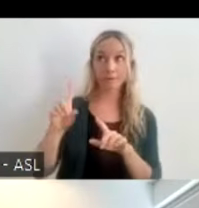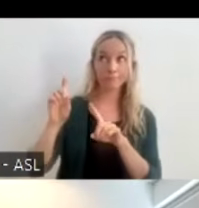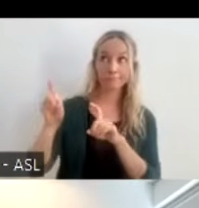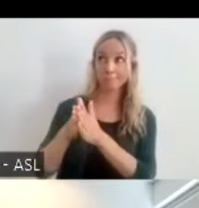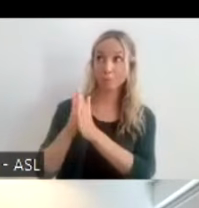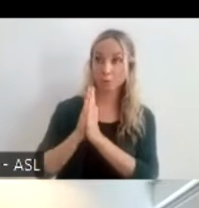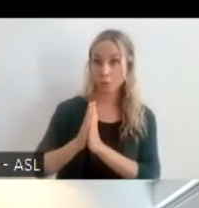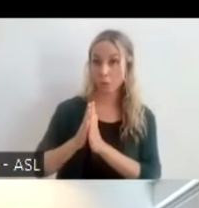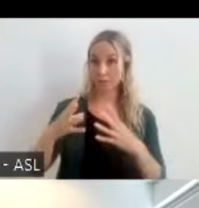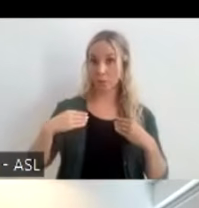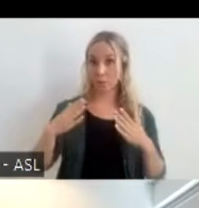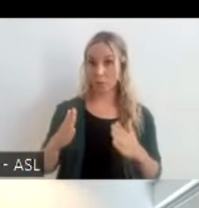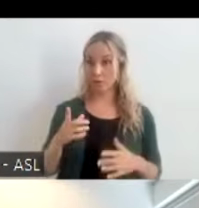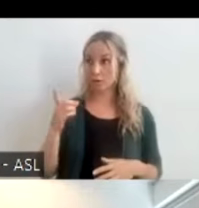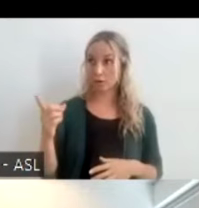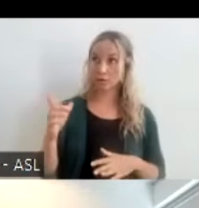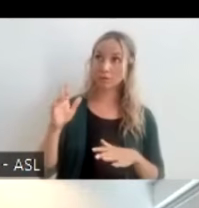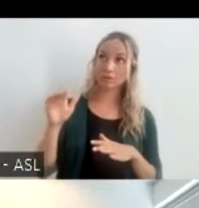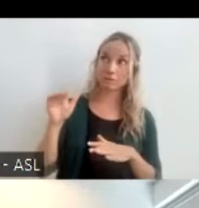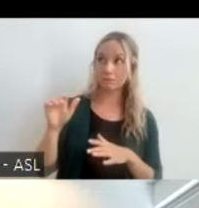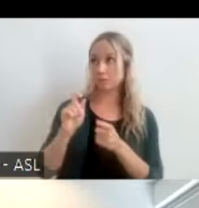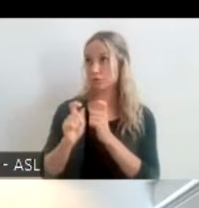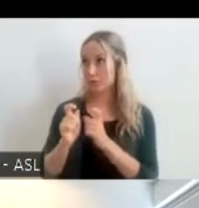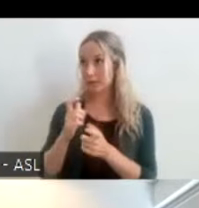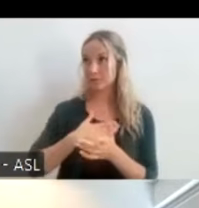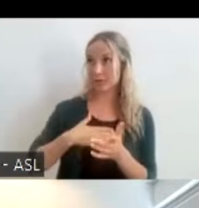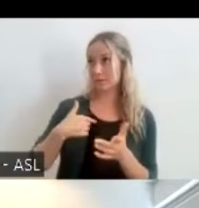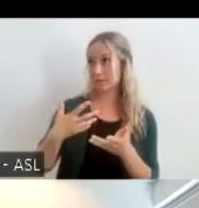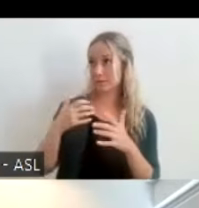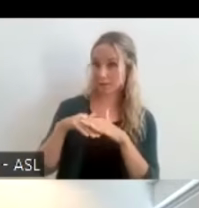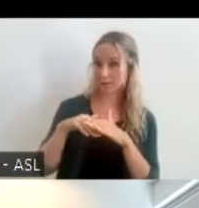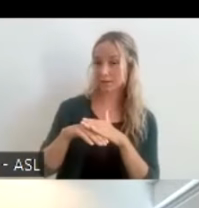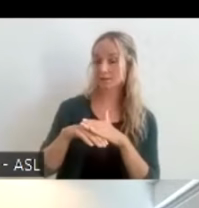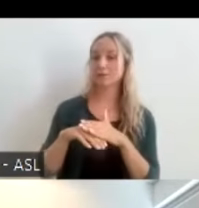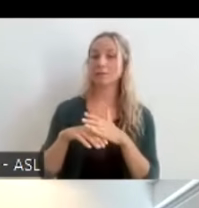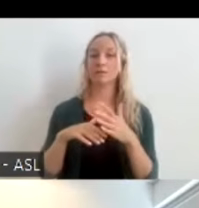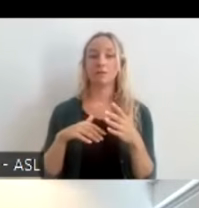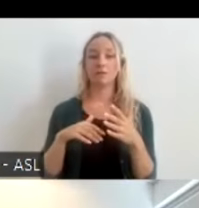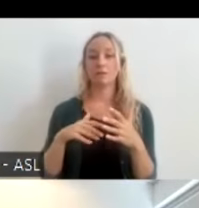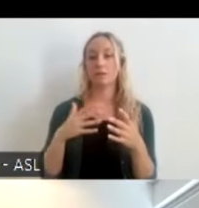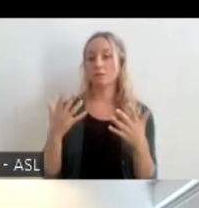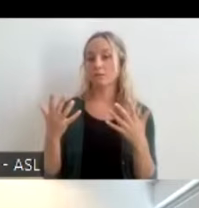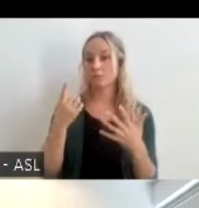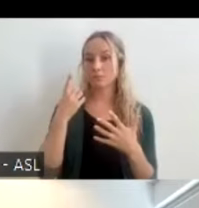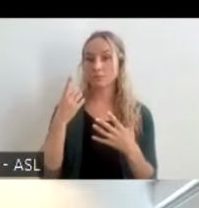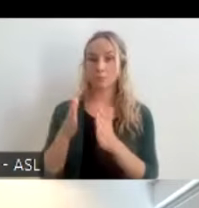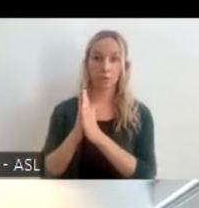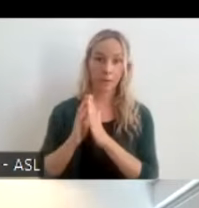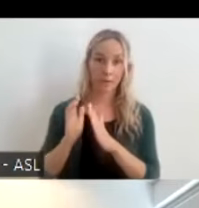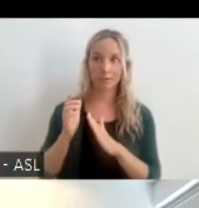accessible to me, that request was refused, We can then look to see, okay, what is the distinct need this particular